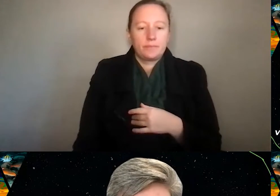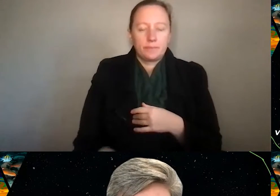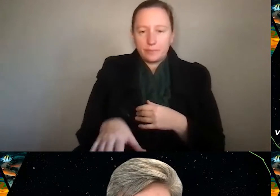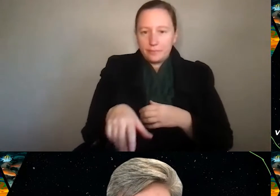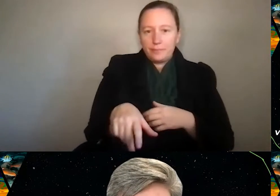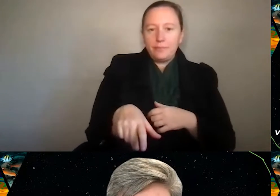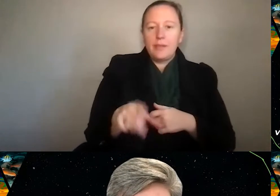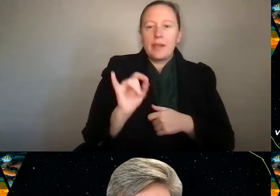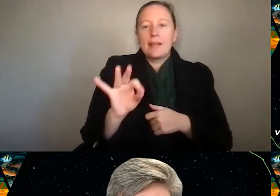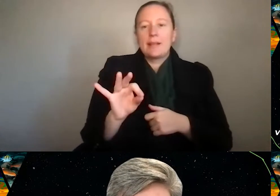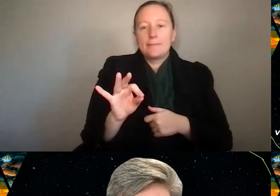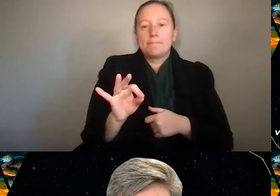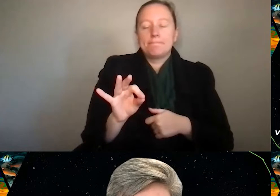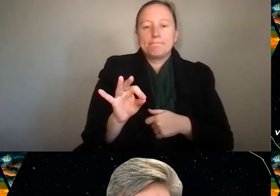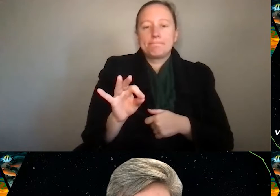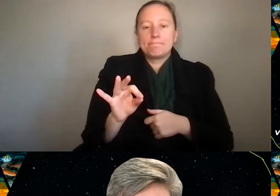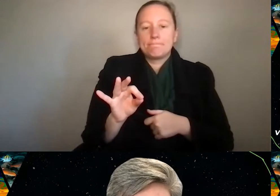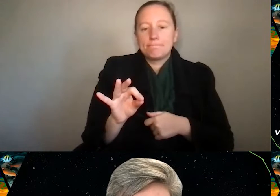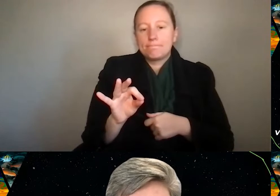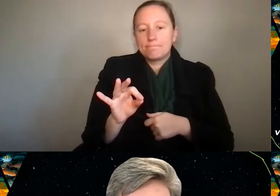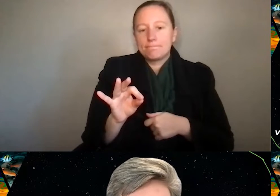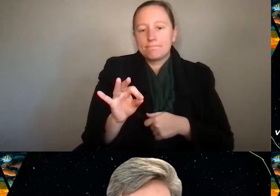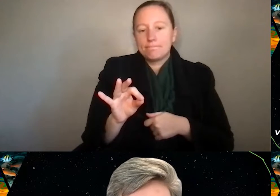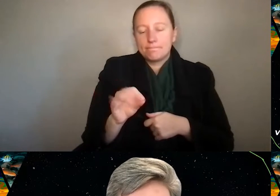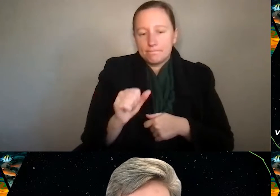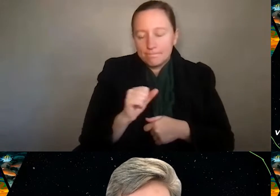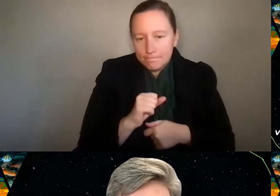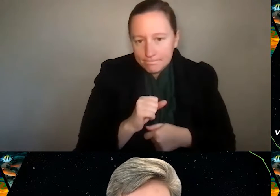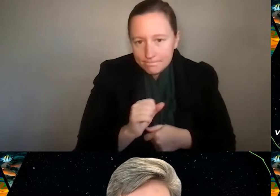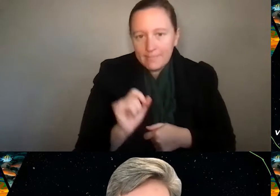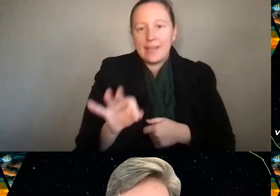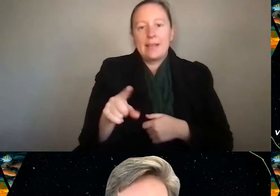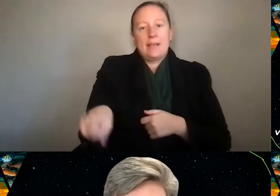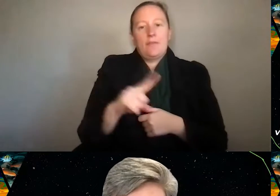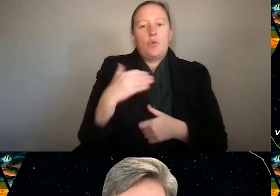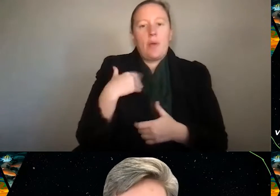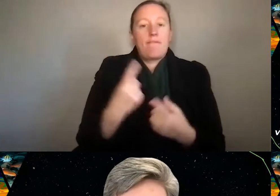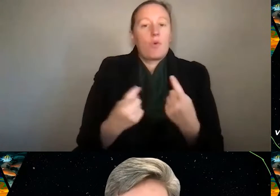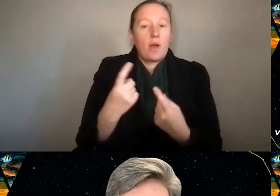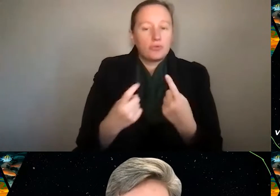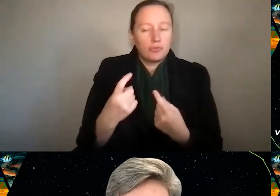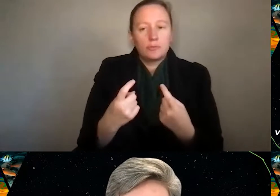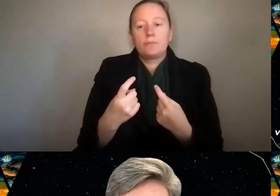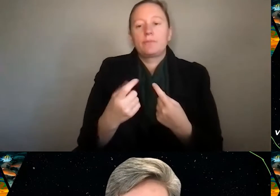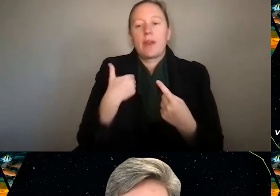If you have questions and you have the idea,